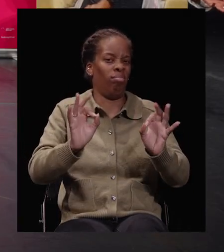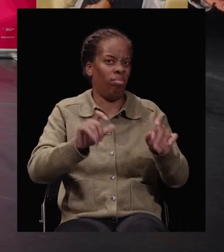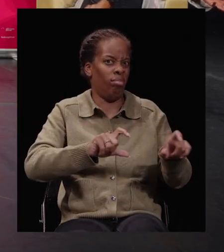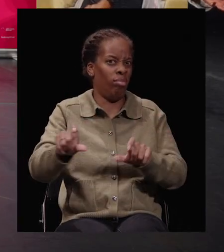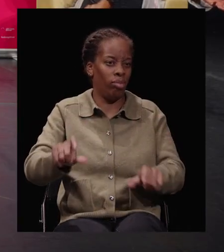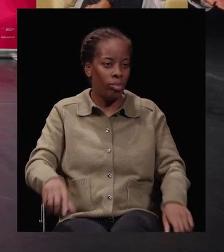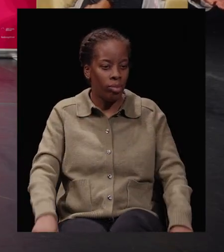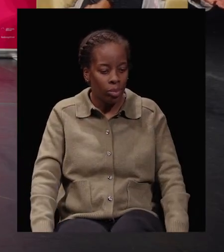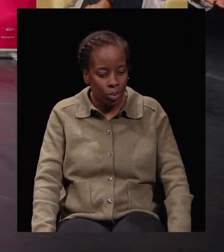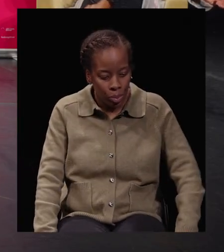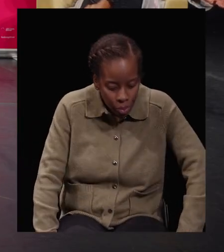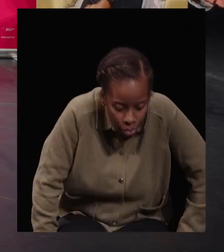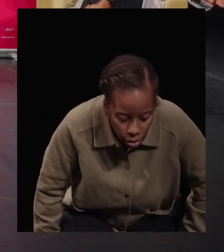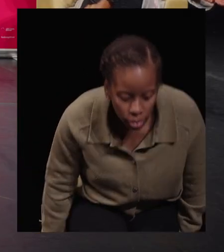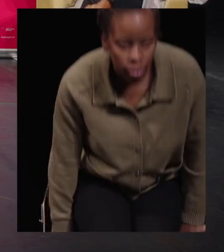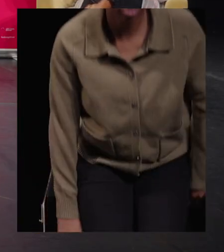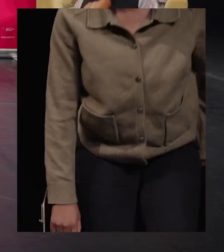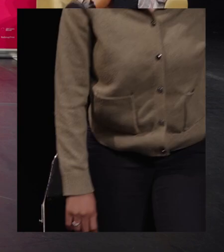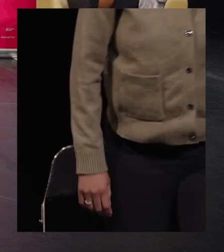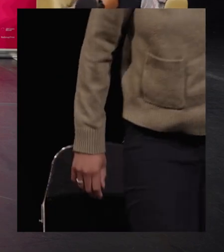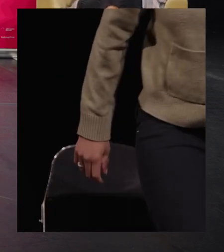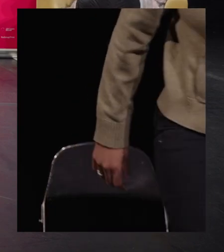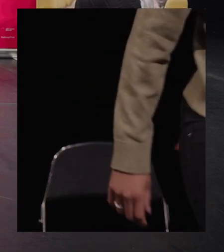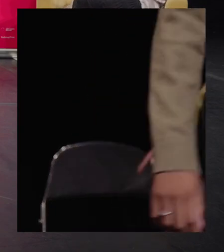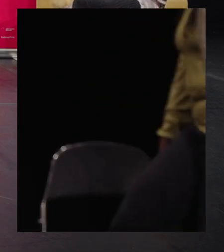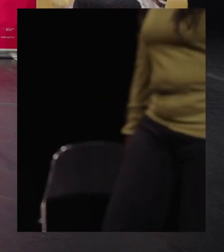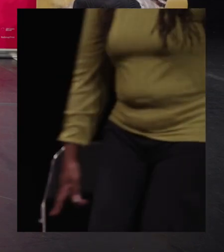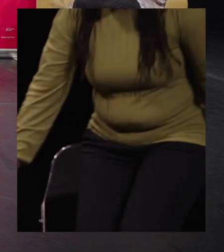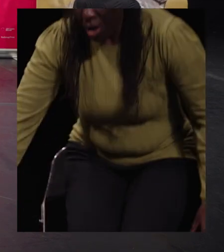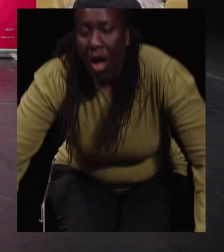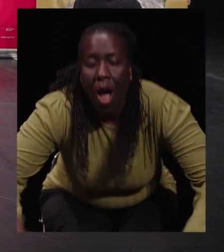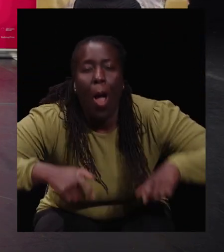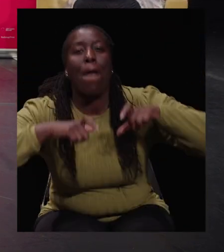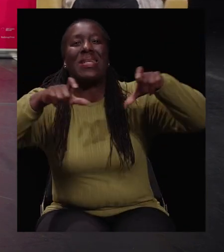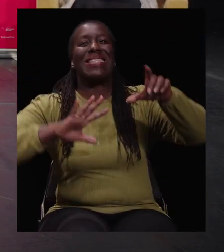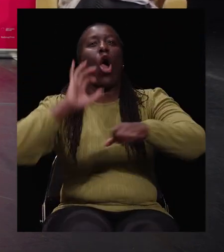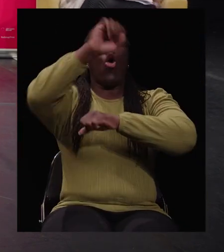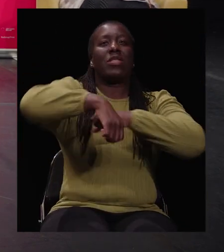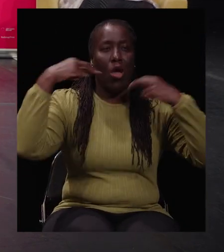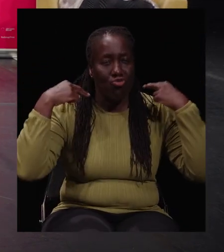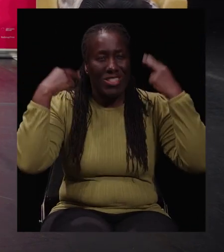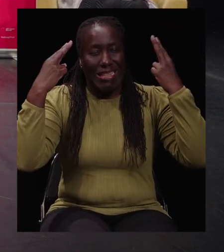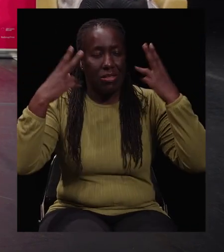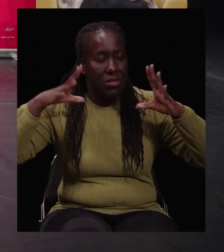"Persistence overcomes resistance." Right, in the spirit of belonging, should we go to the audience?